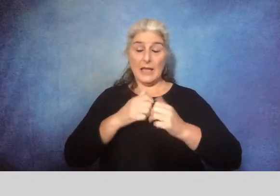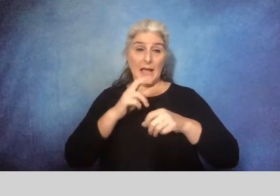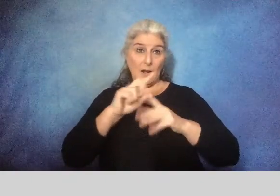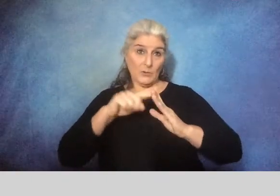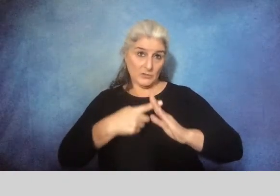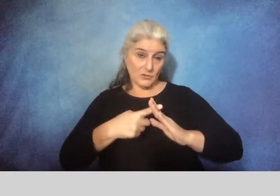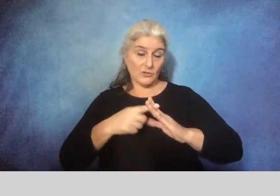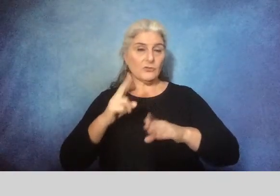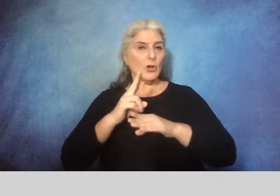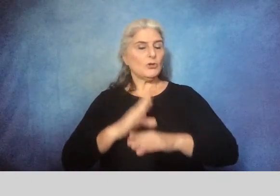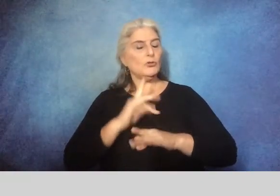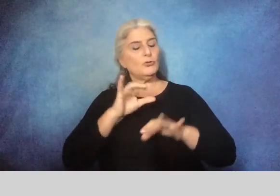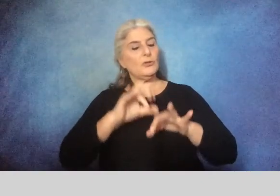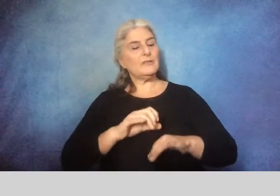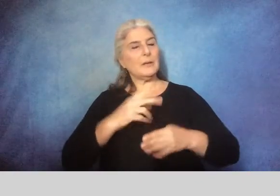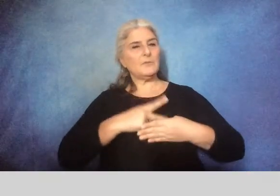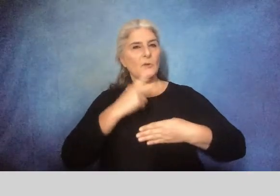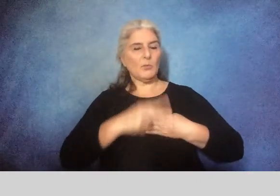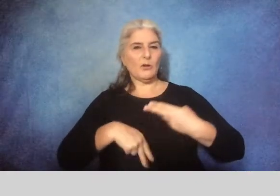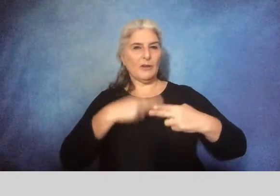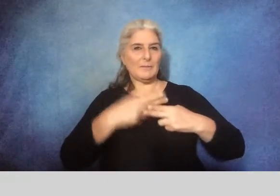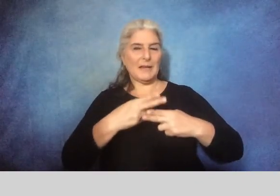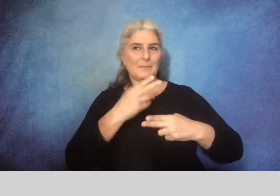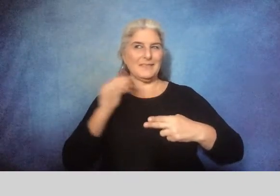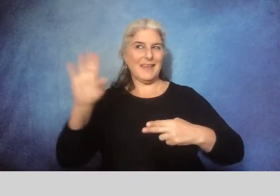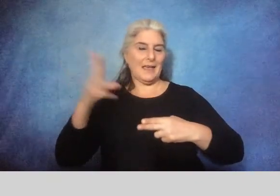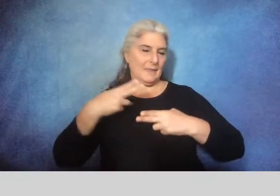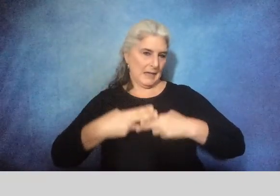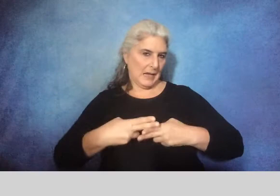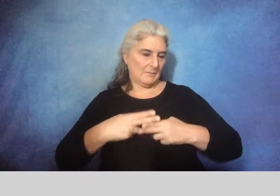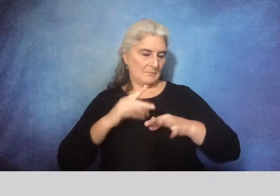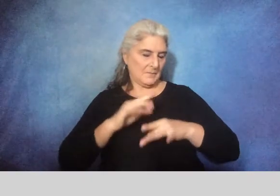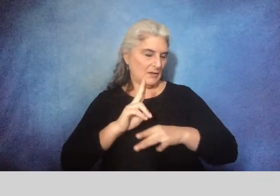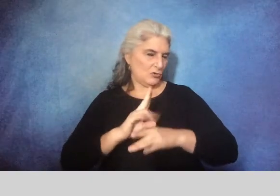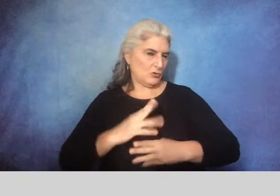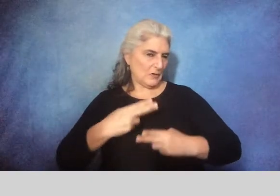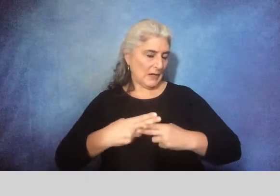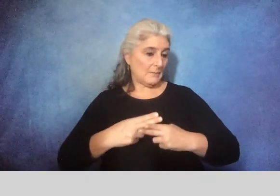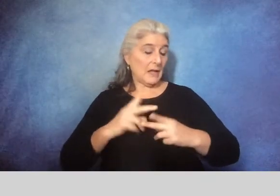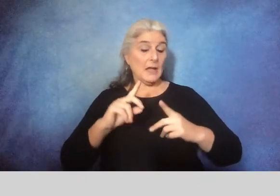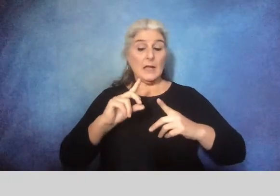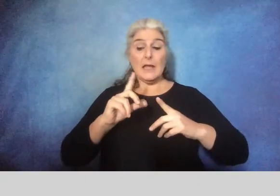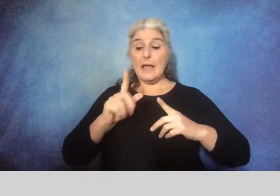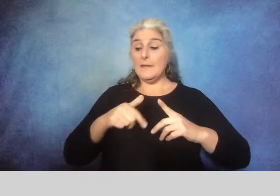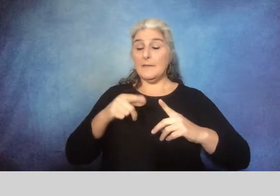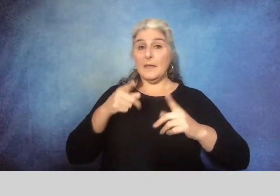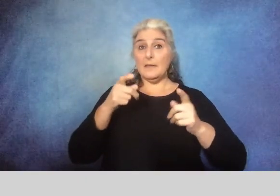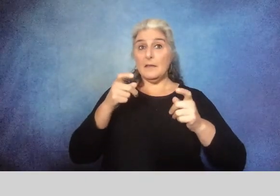in the program name and then enters the user input. And then what happens is the plugin manager gets called.